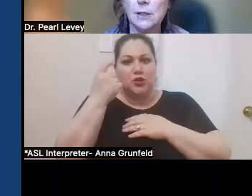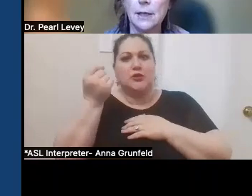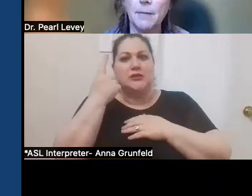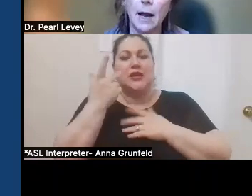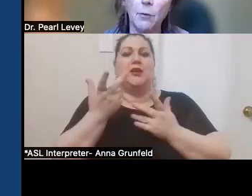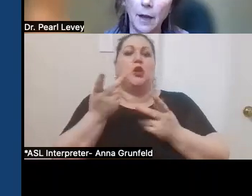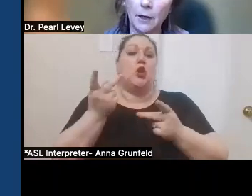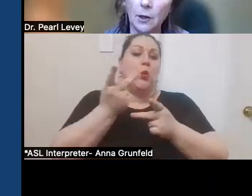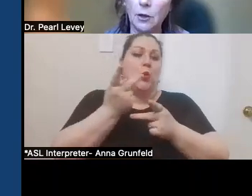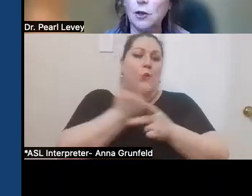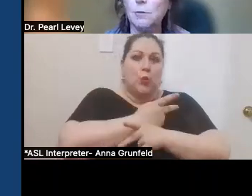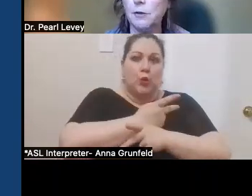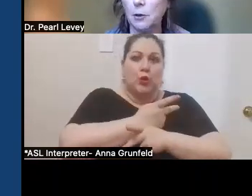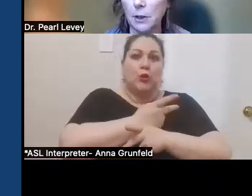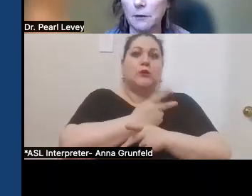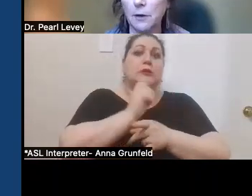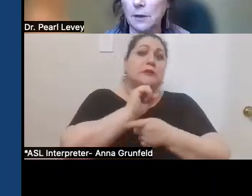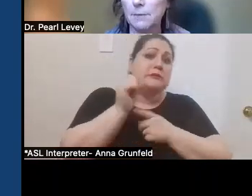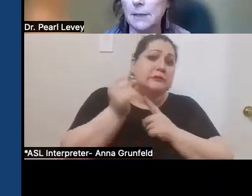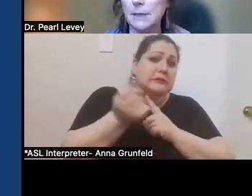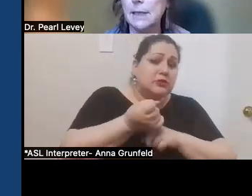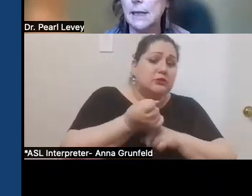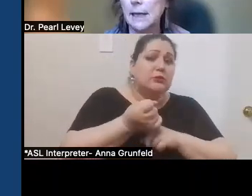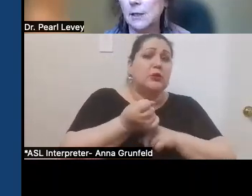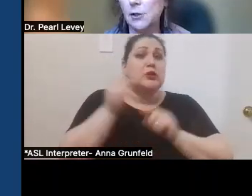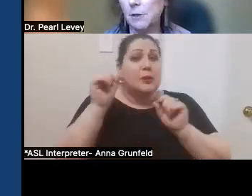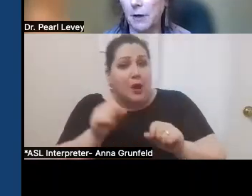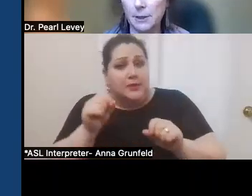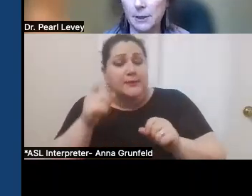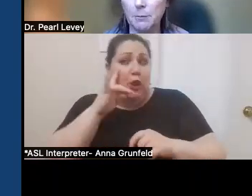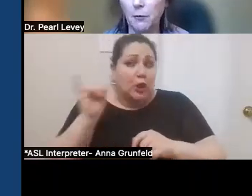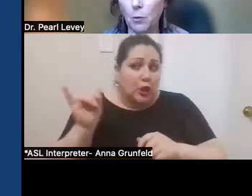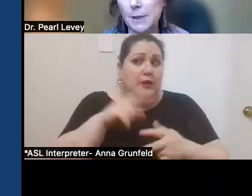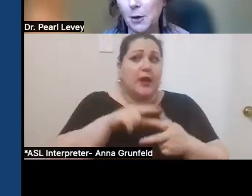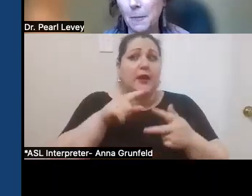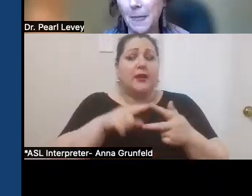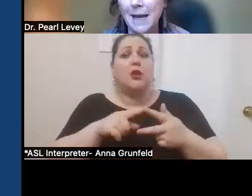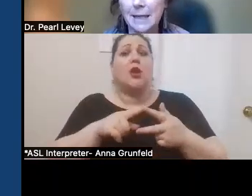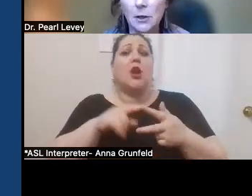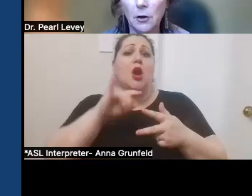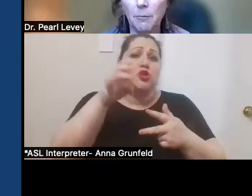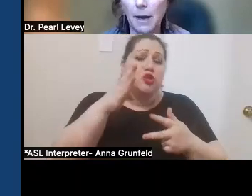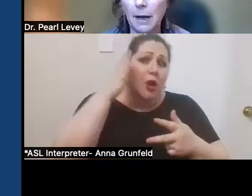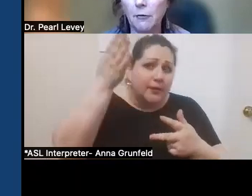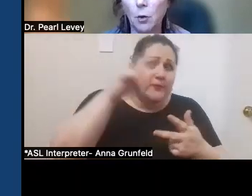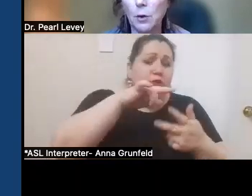and how would that look in terms of career advancement, in terms of ultimate performance. So there’s a lot of back and forth.